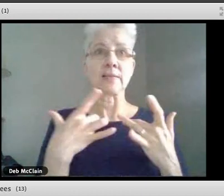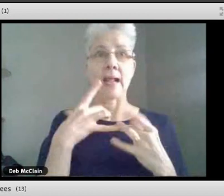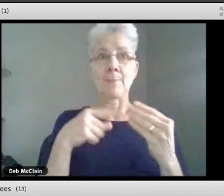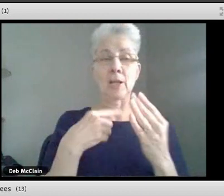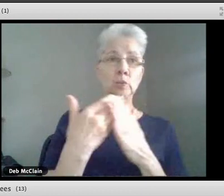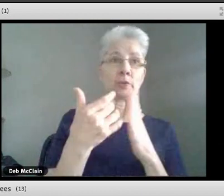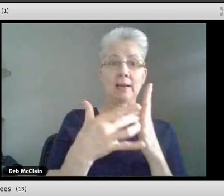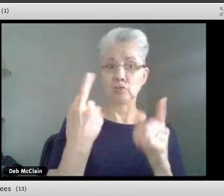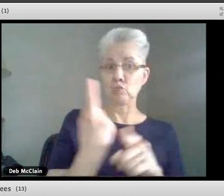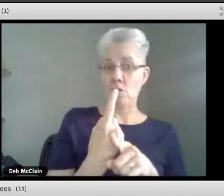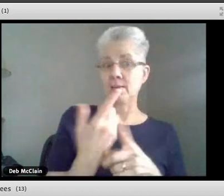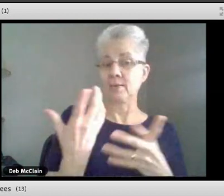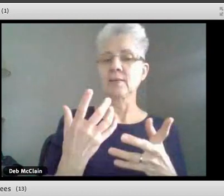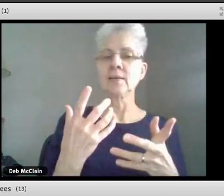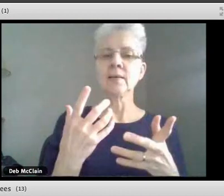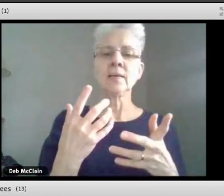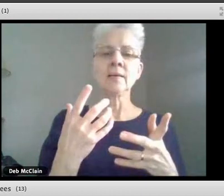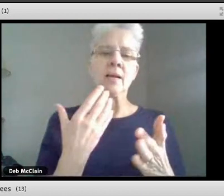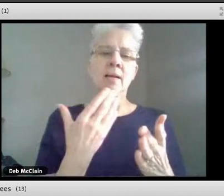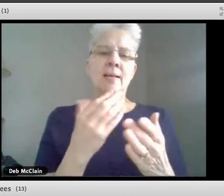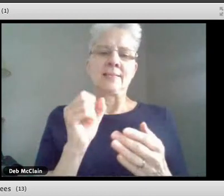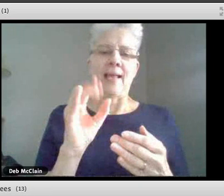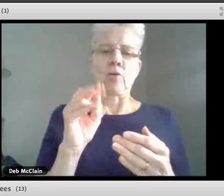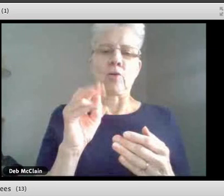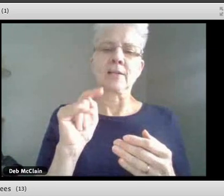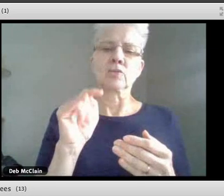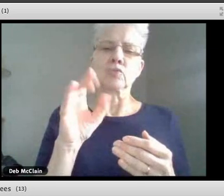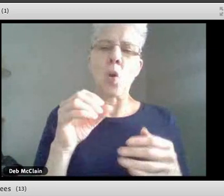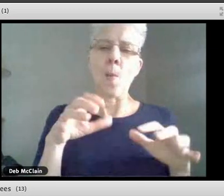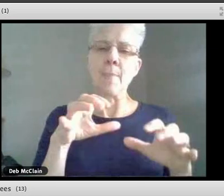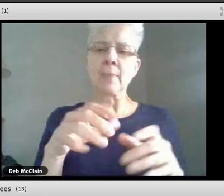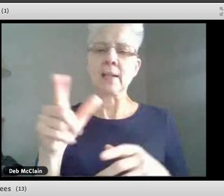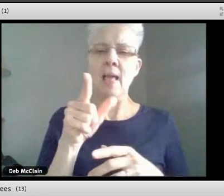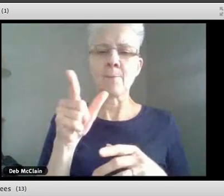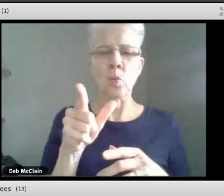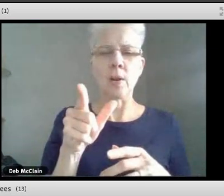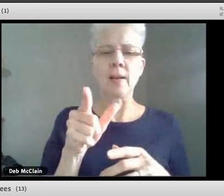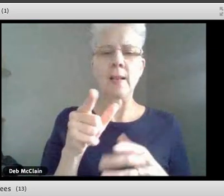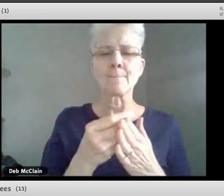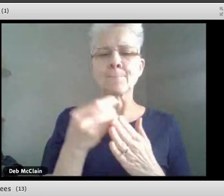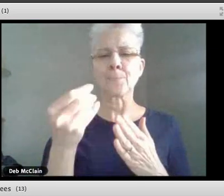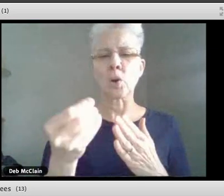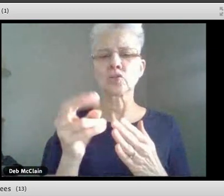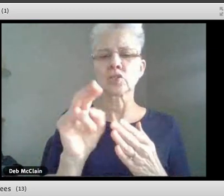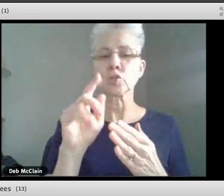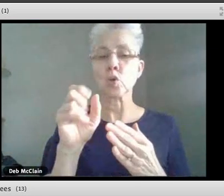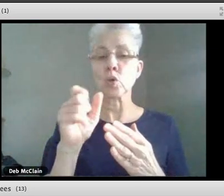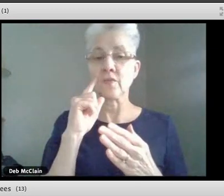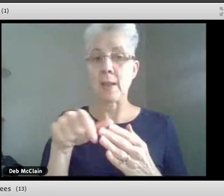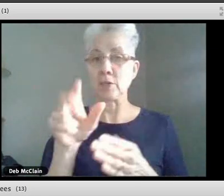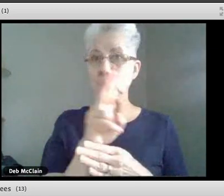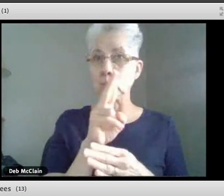The Sacramento Public Library purchased these nooks for everybody to use, didn't kind of do any pretesting,